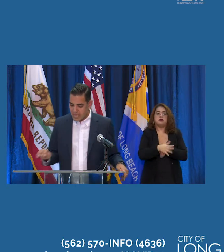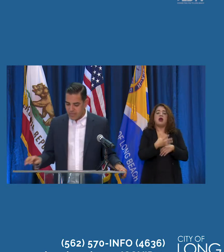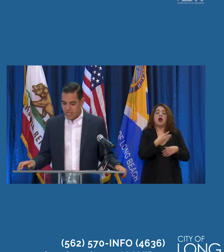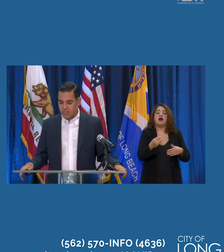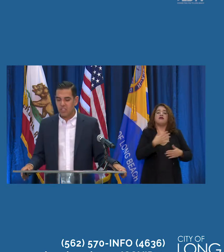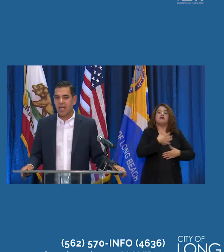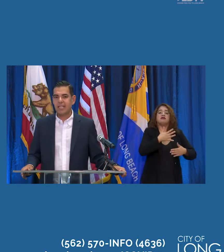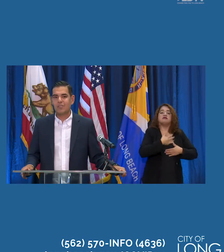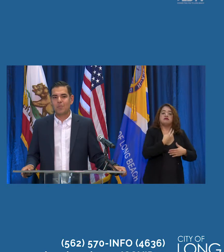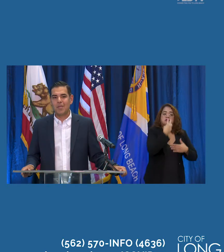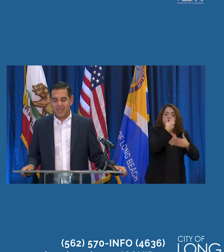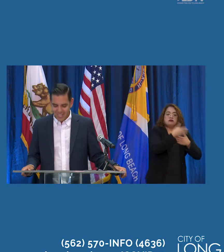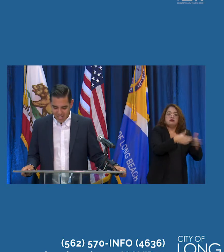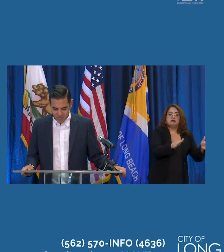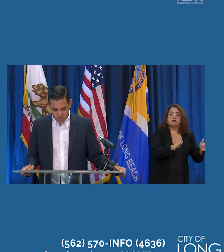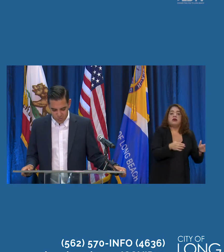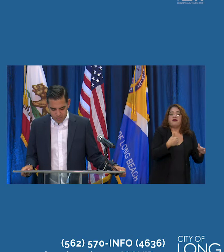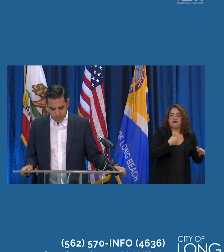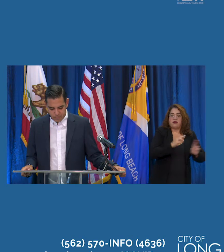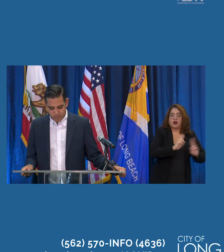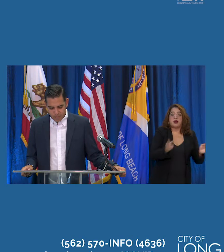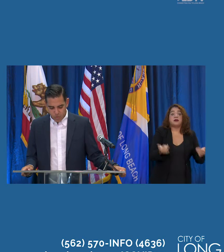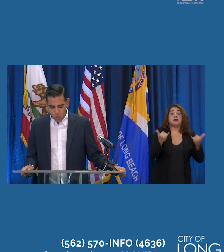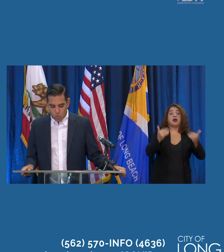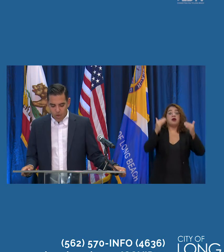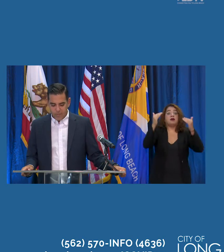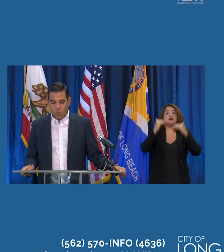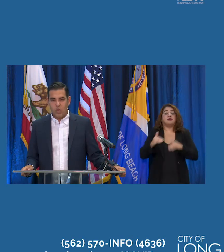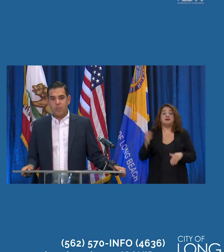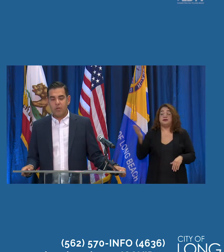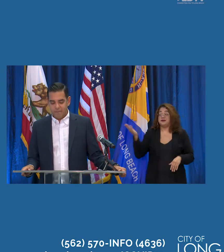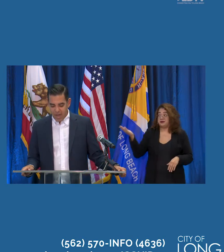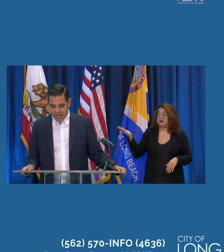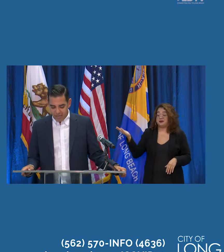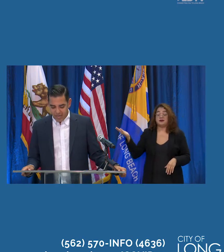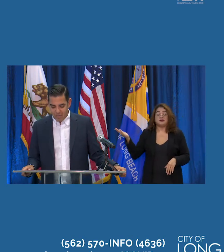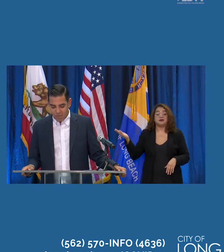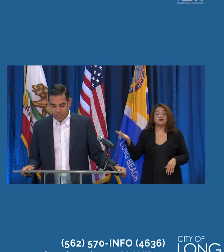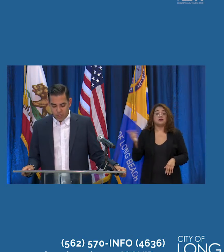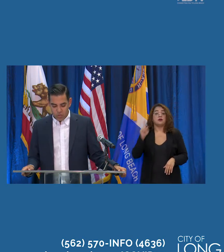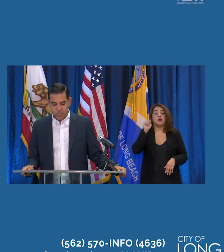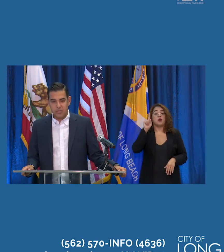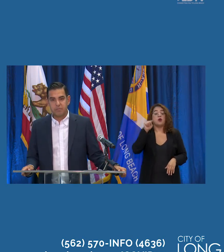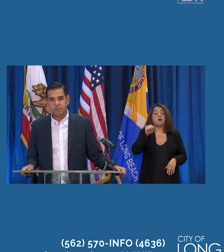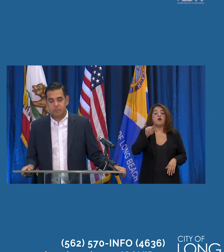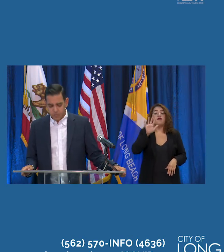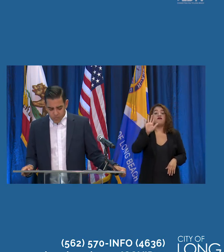And the next slide is our PPE inventory. We have about 1.59 million units